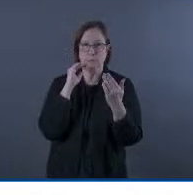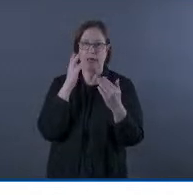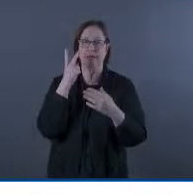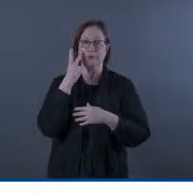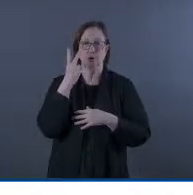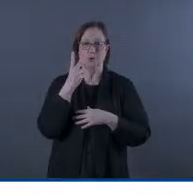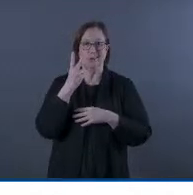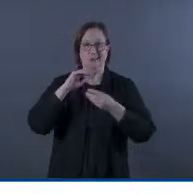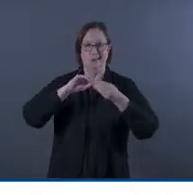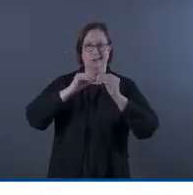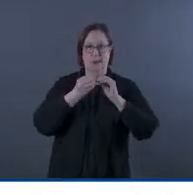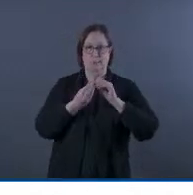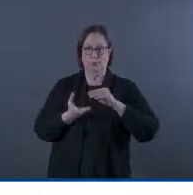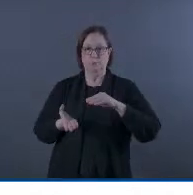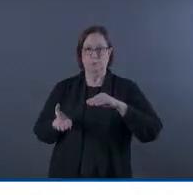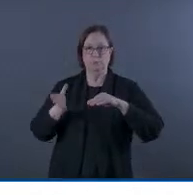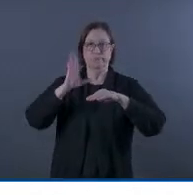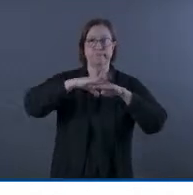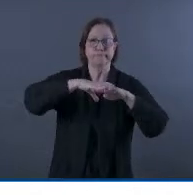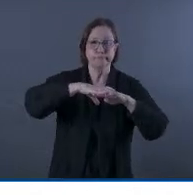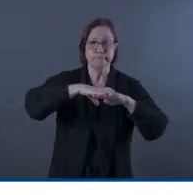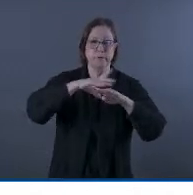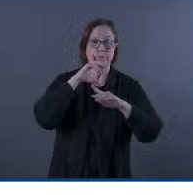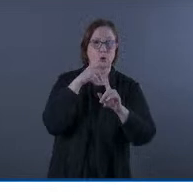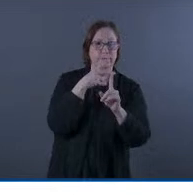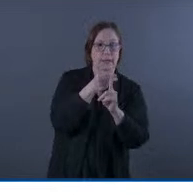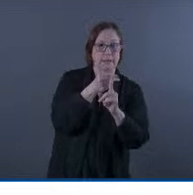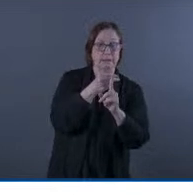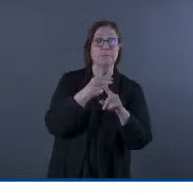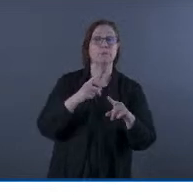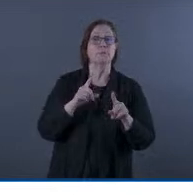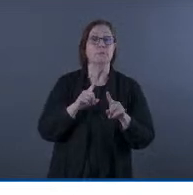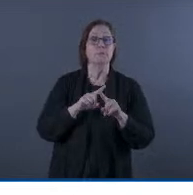However, we do see that we will be able to anticipate